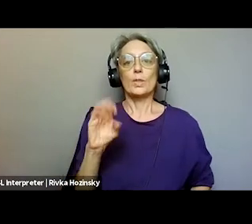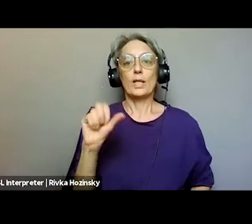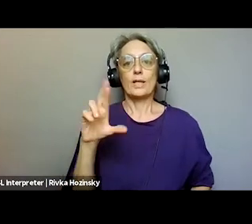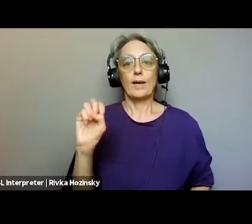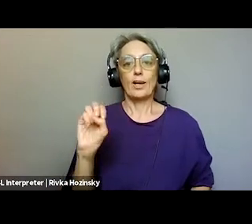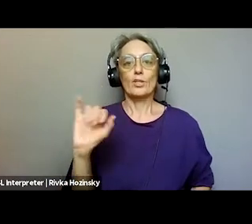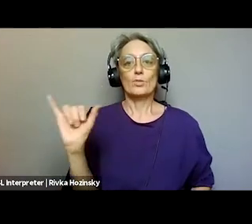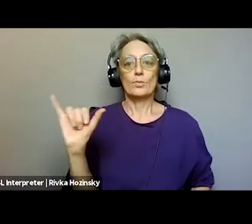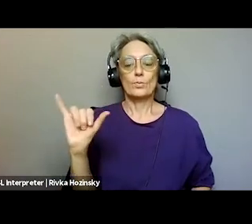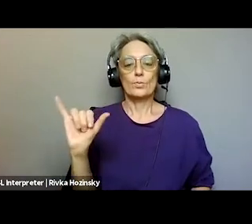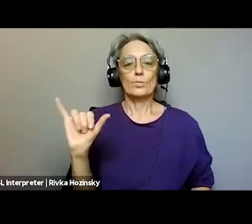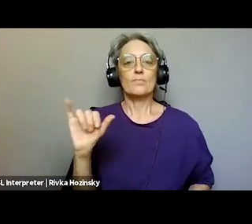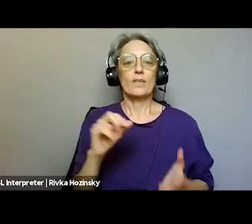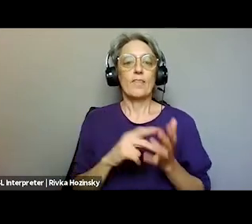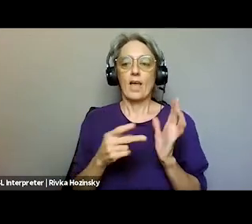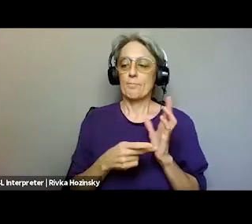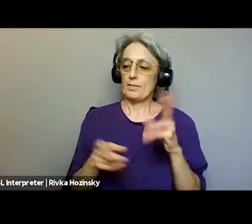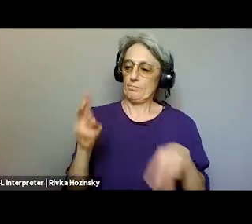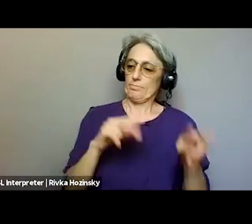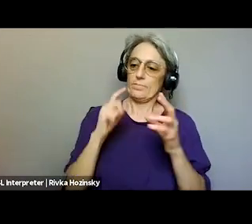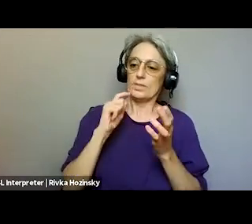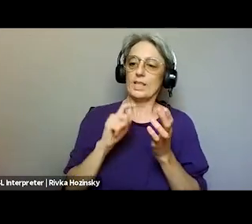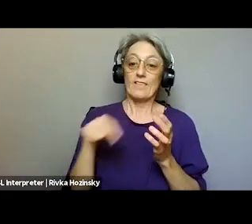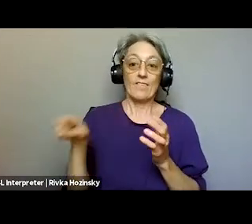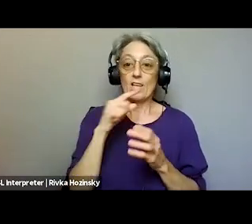you know if individuals aren't getting the support that they should be receiving in